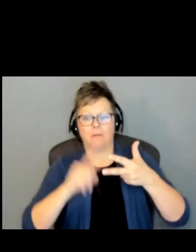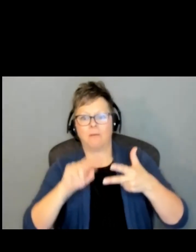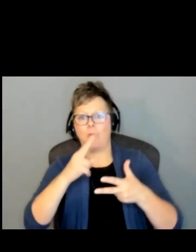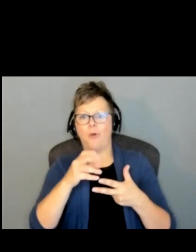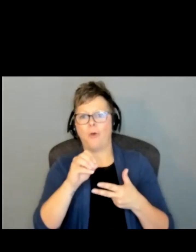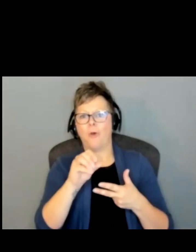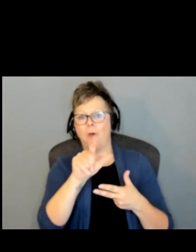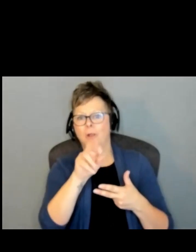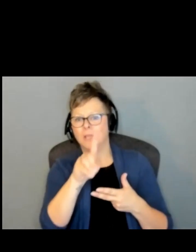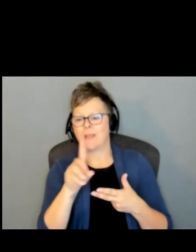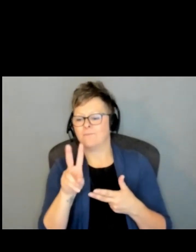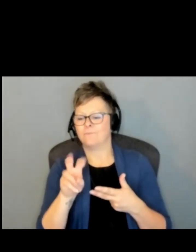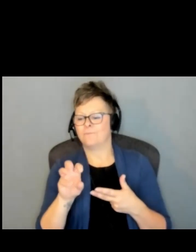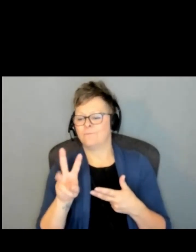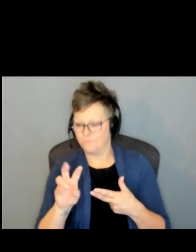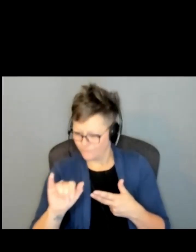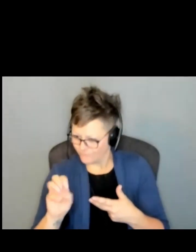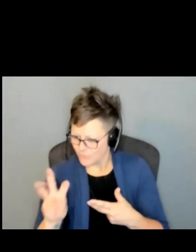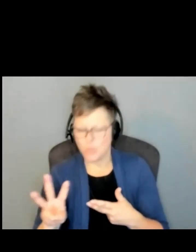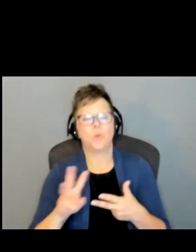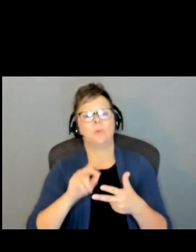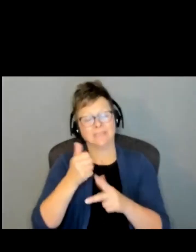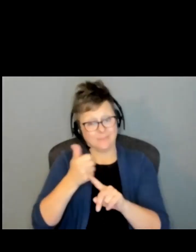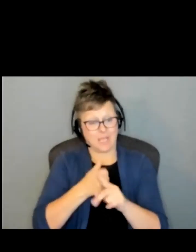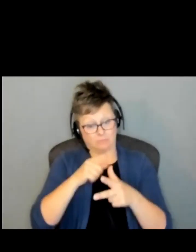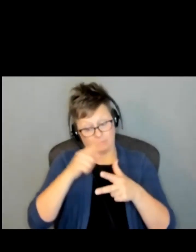who is already in the space doing direct service giving.